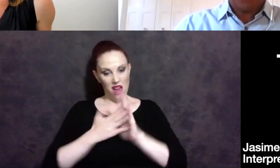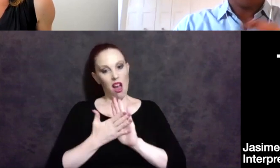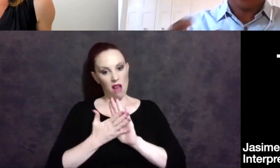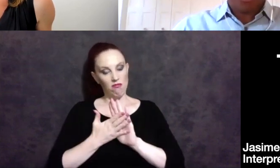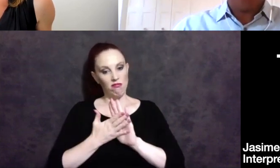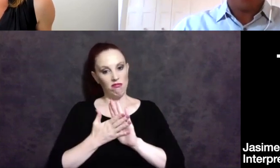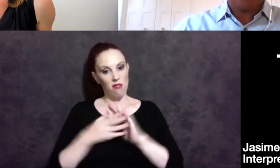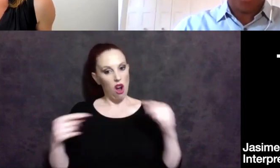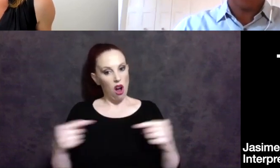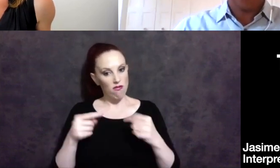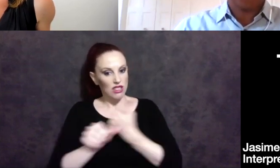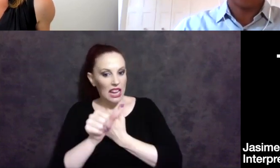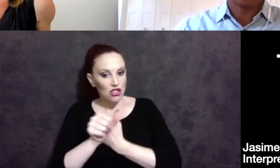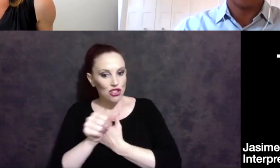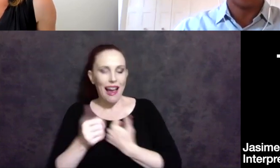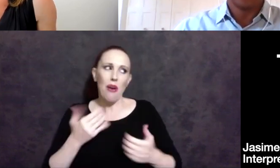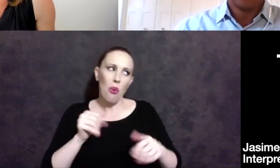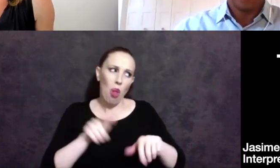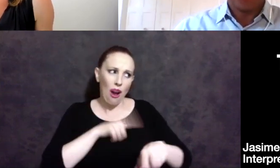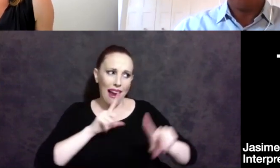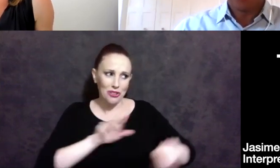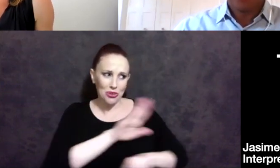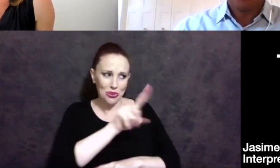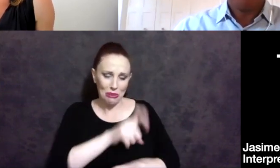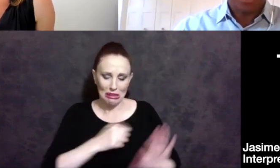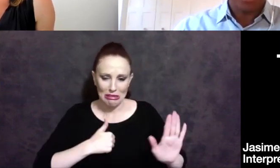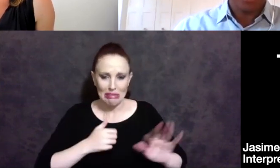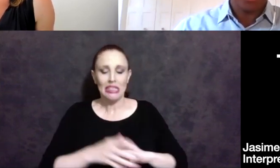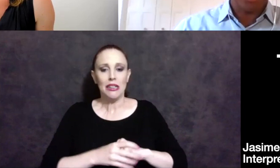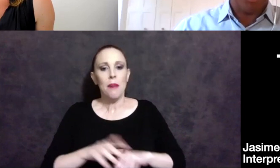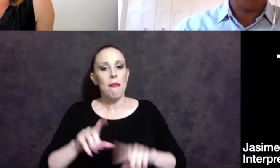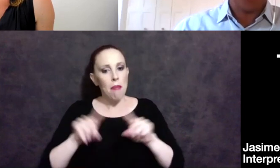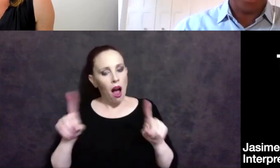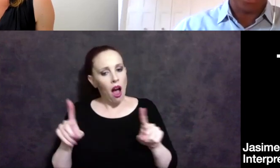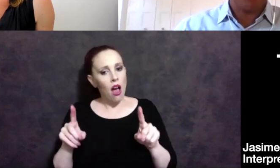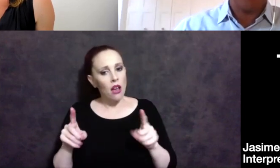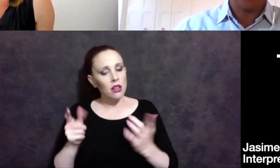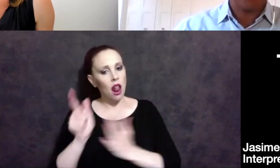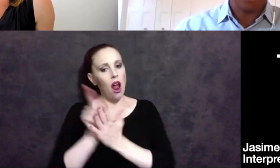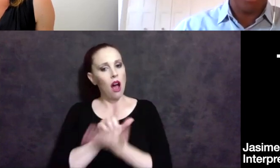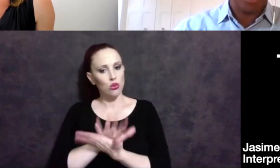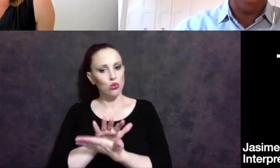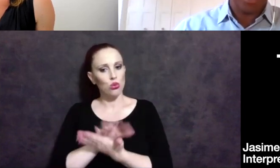a long way of answering your question but in law school, I had a Professor named Anthony